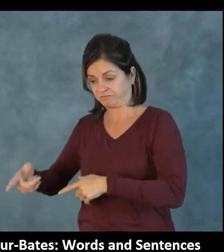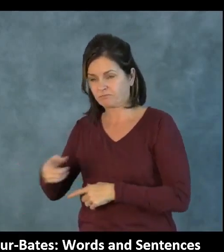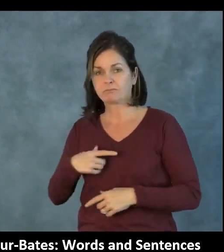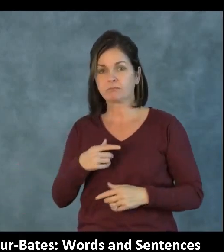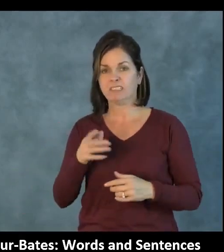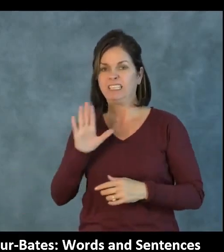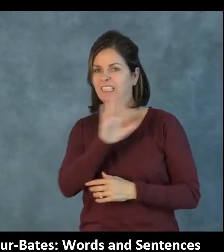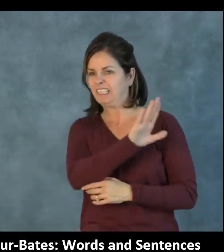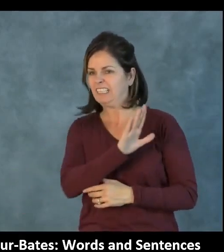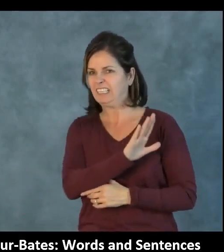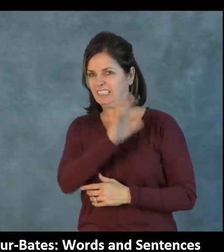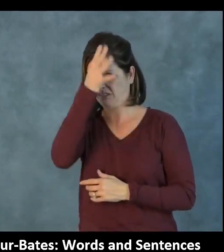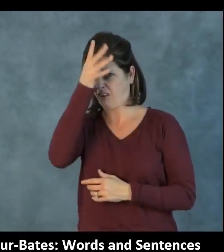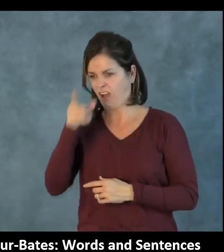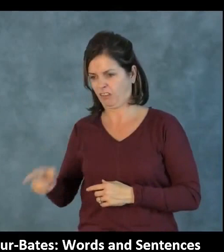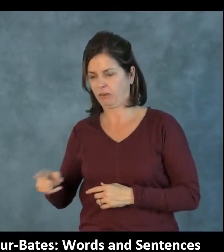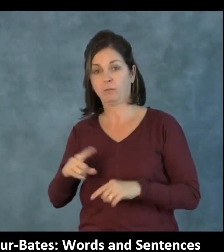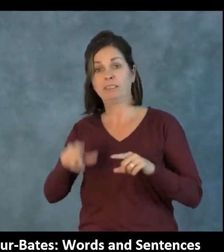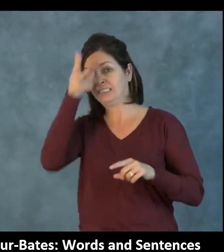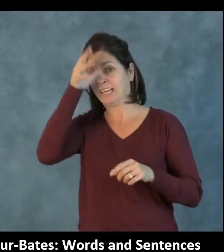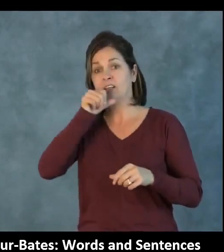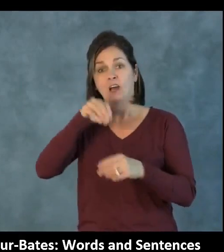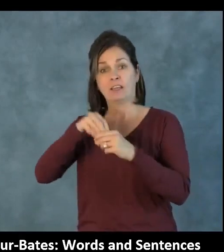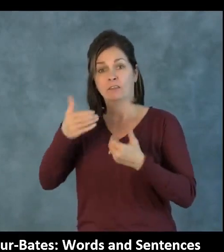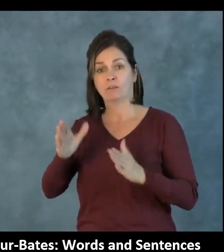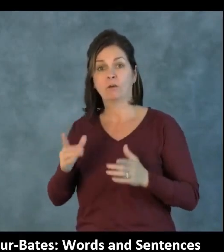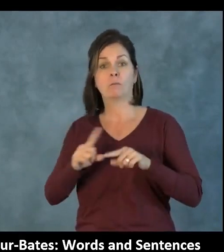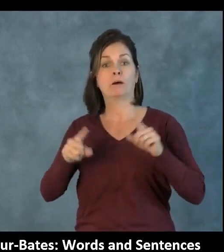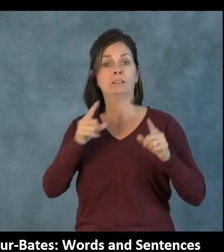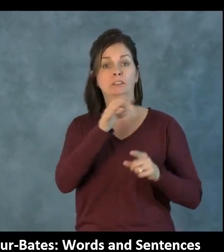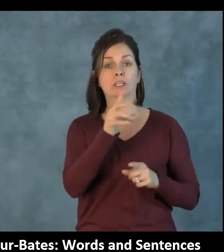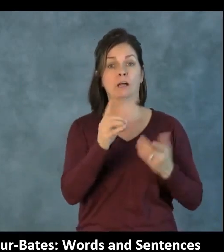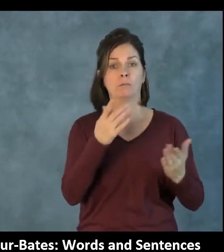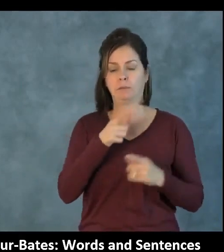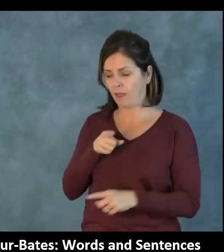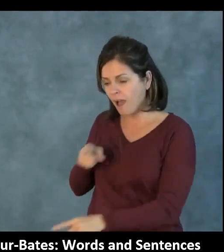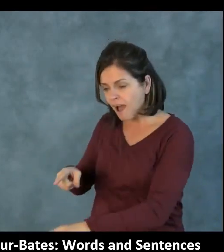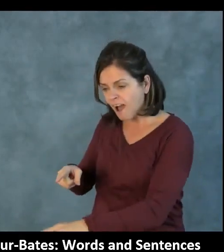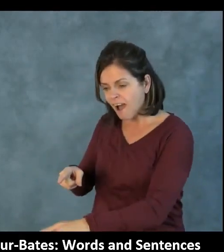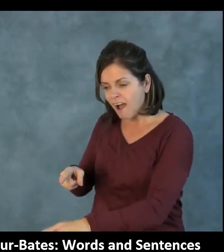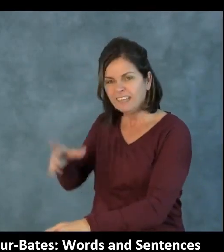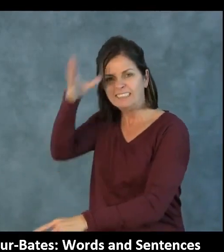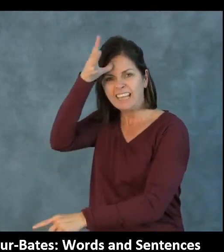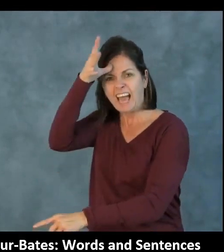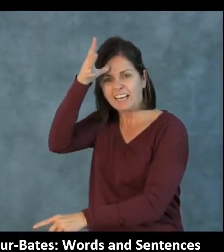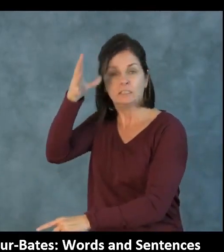not in the room. He might point to the shoes and say, "Daddy." Daddy's not in the room.